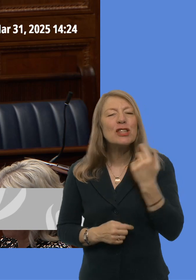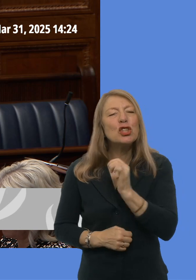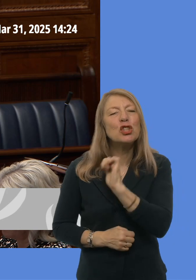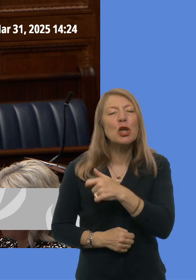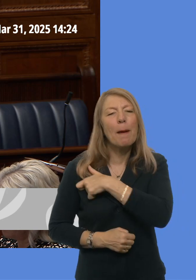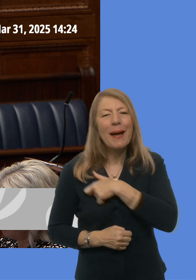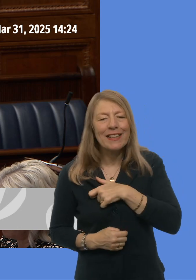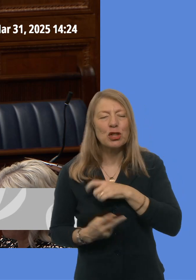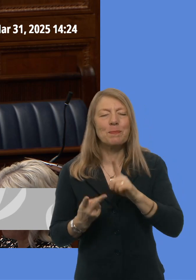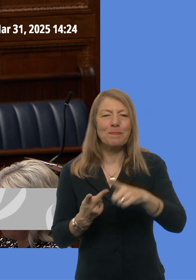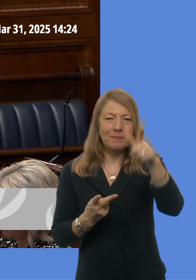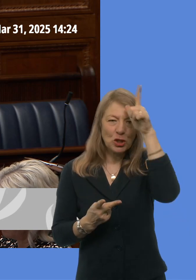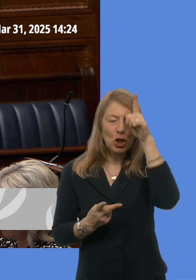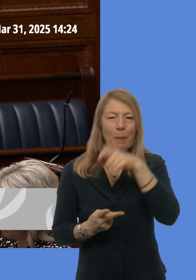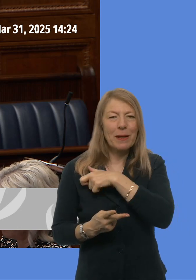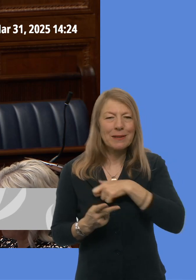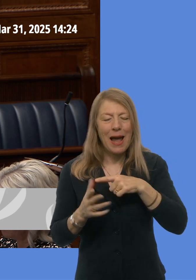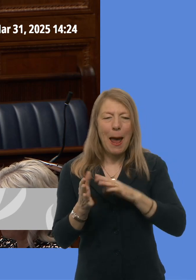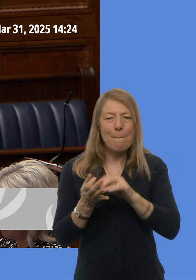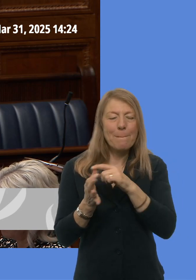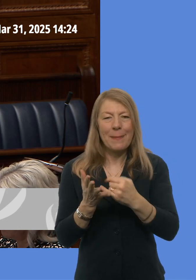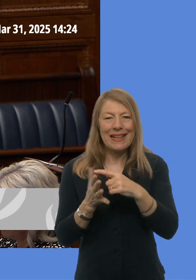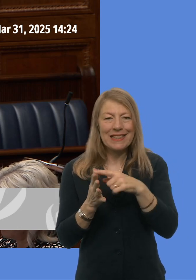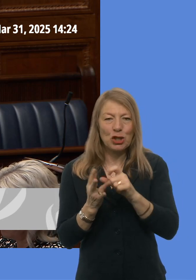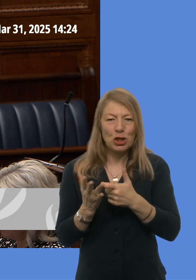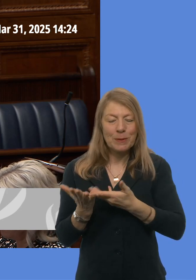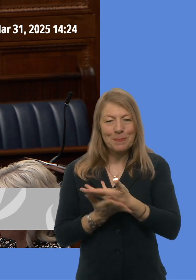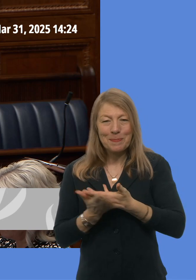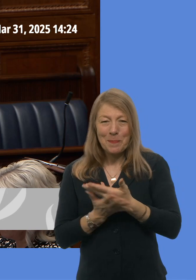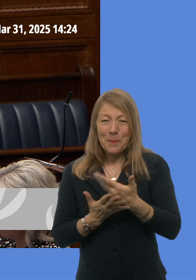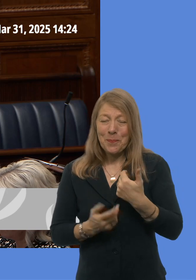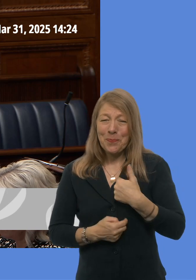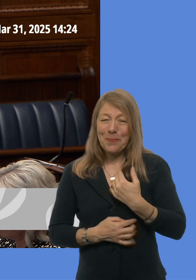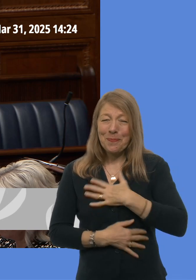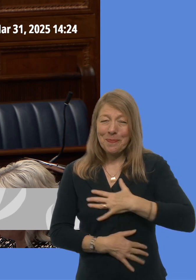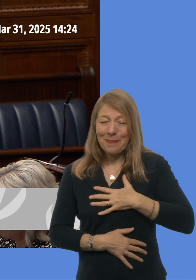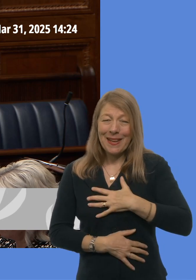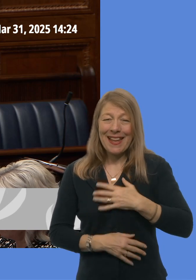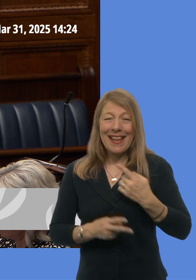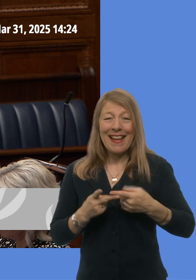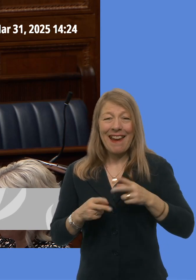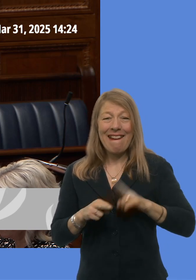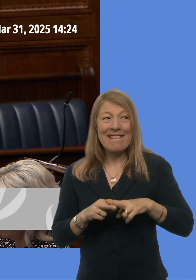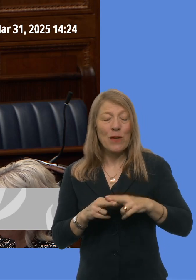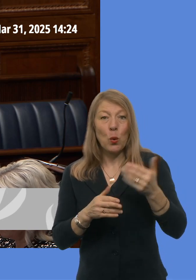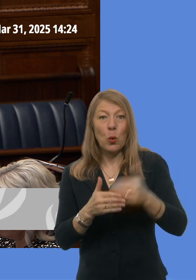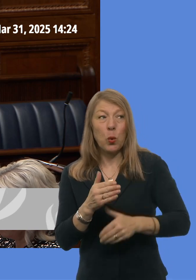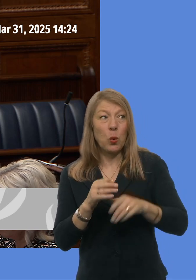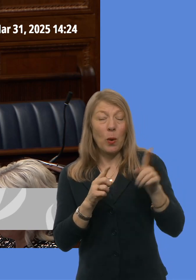of those my concerns about the potential retaliatory tariffs and how that may impact our exports.